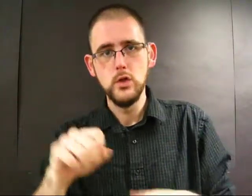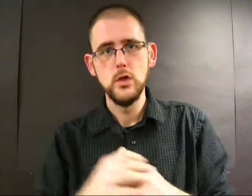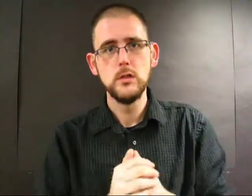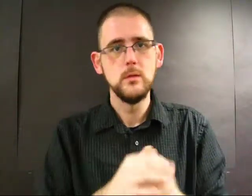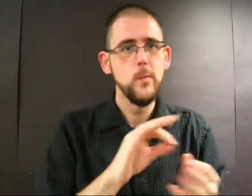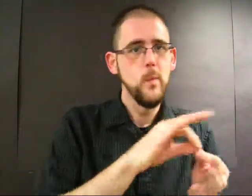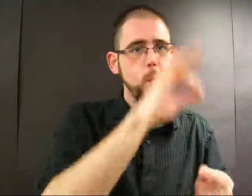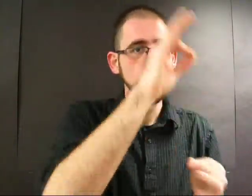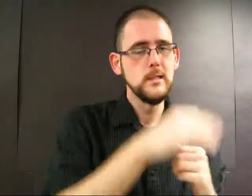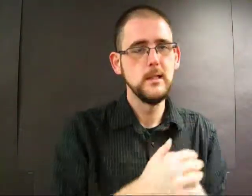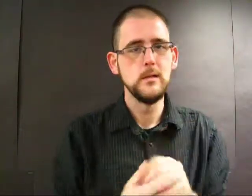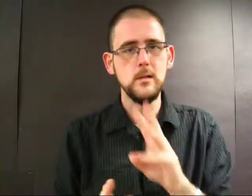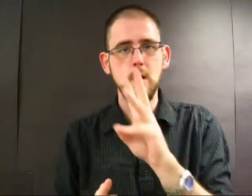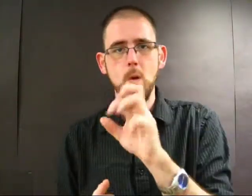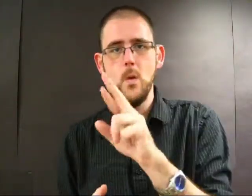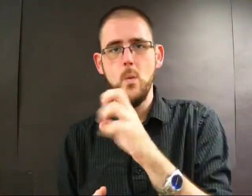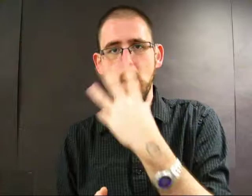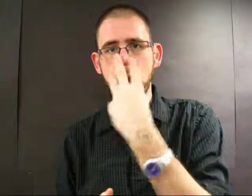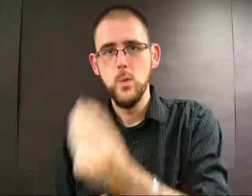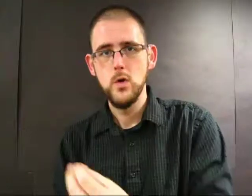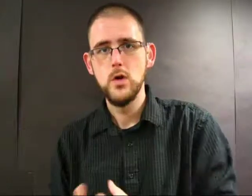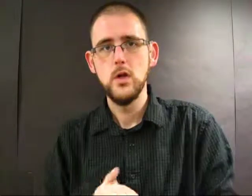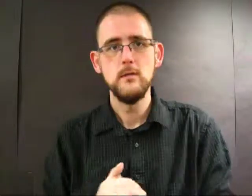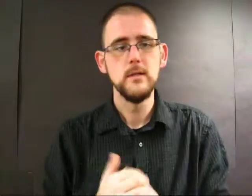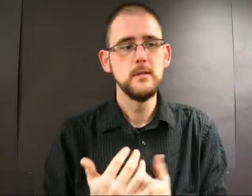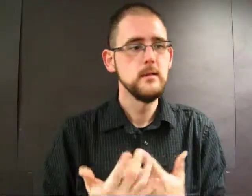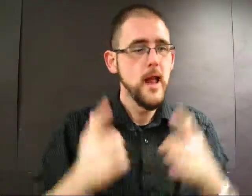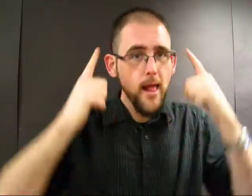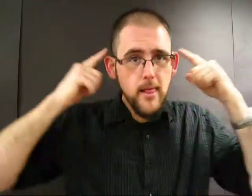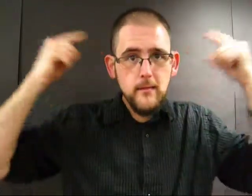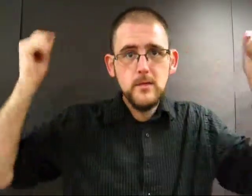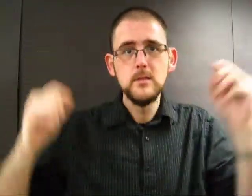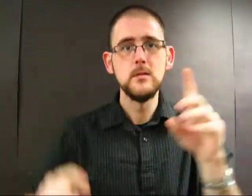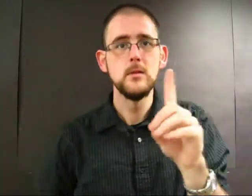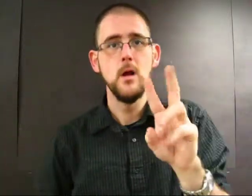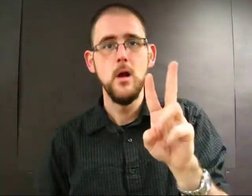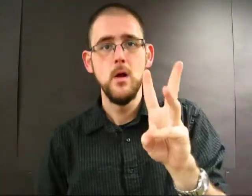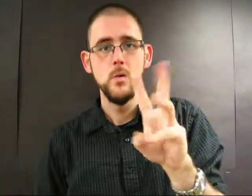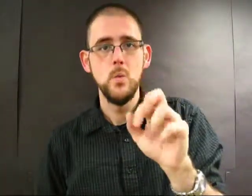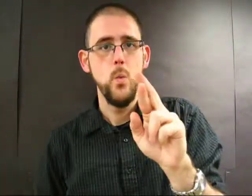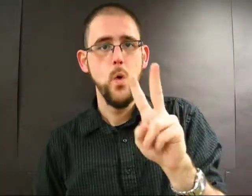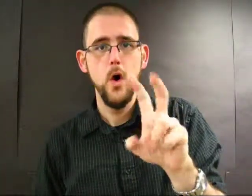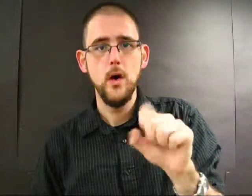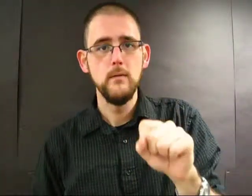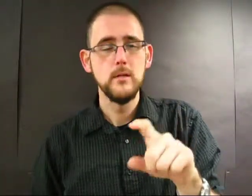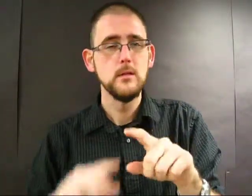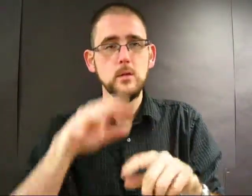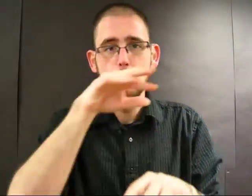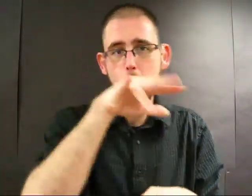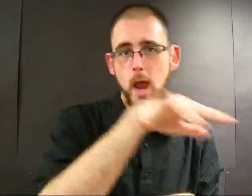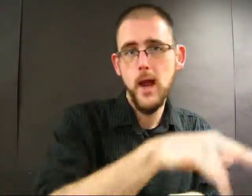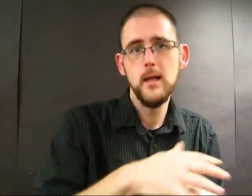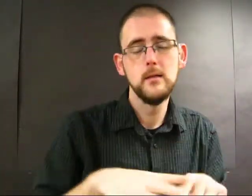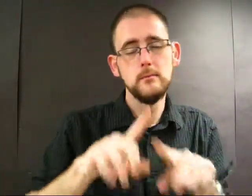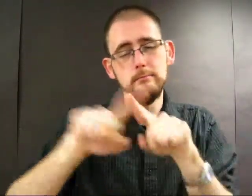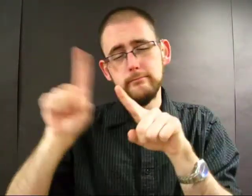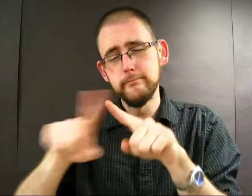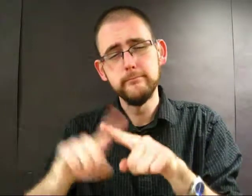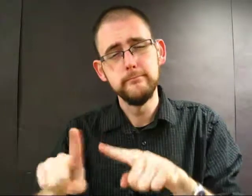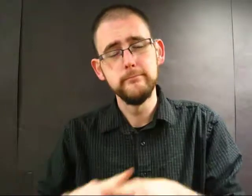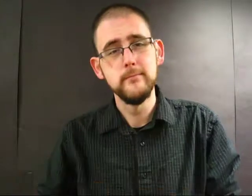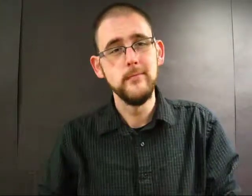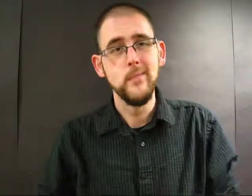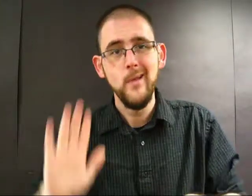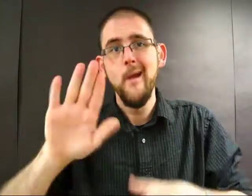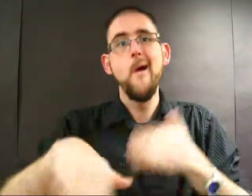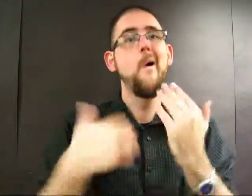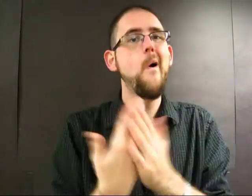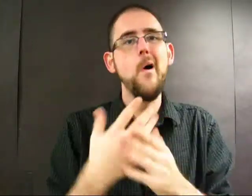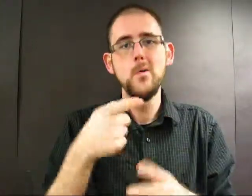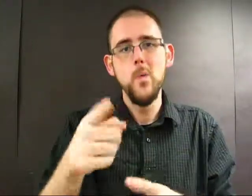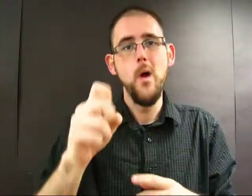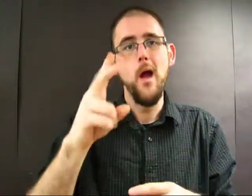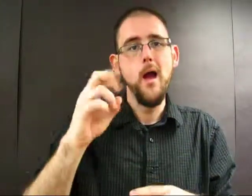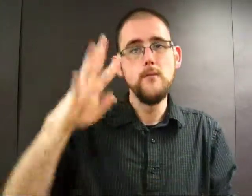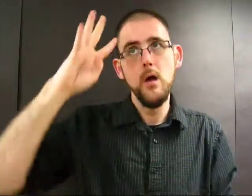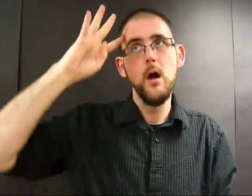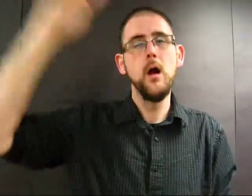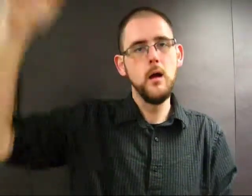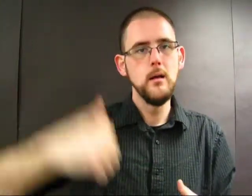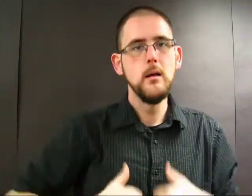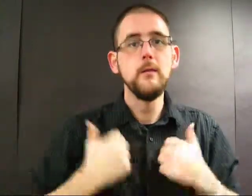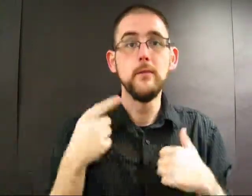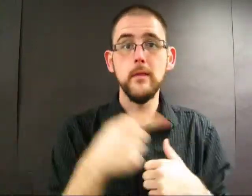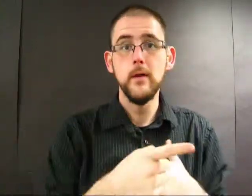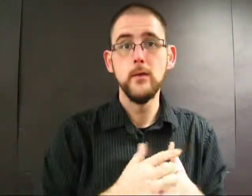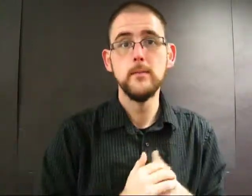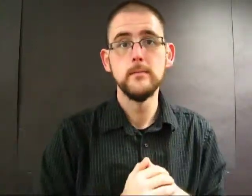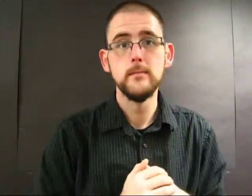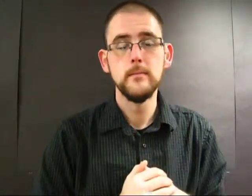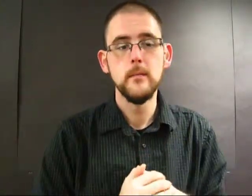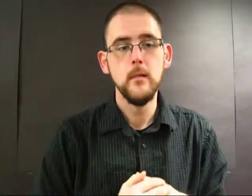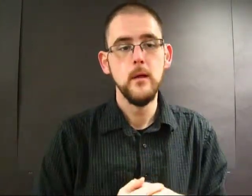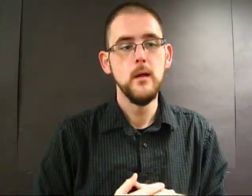ghosts, werewolves, elves, dwarves, dragons. Everything you can imagine lives there.